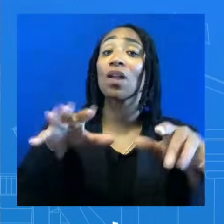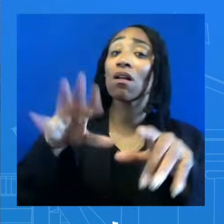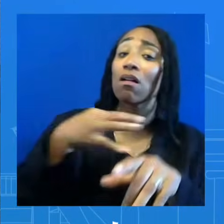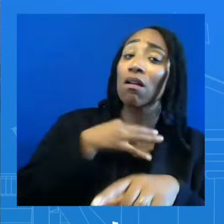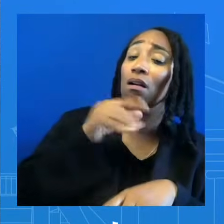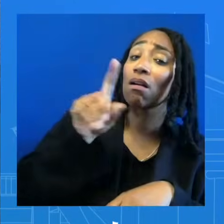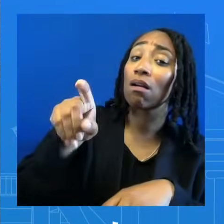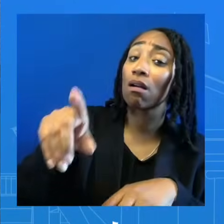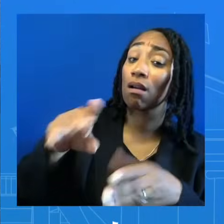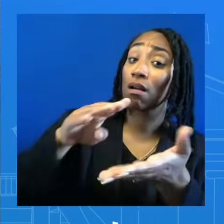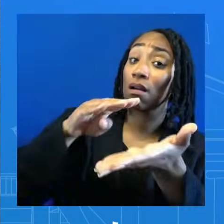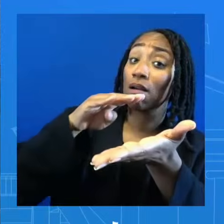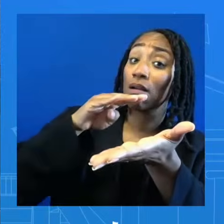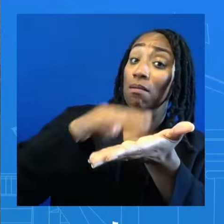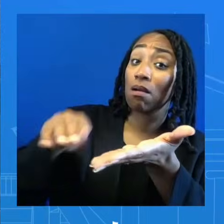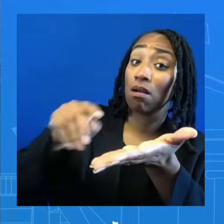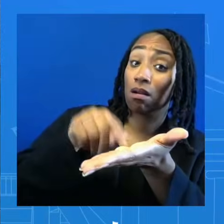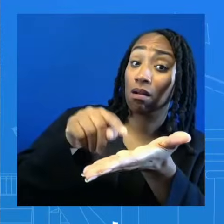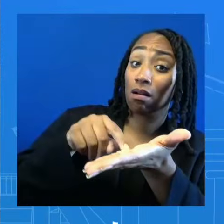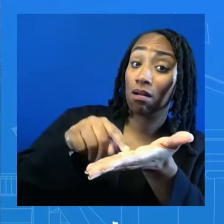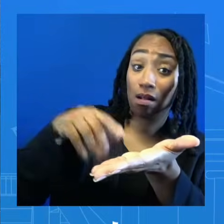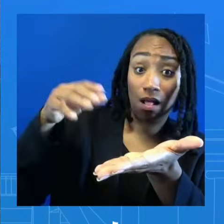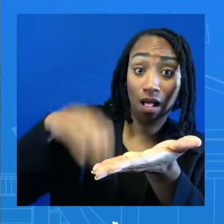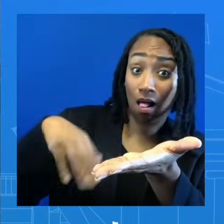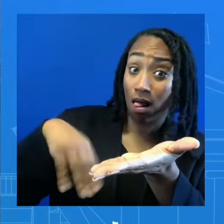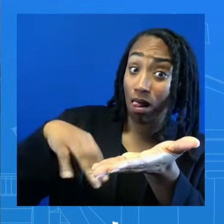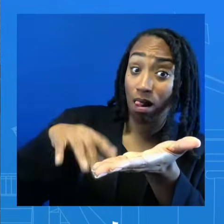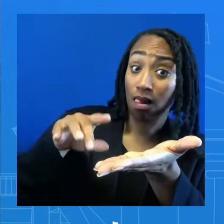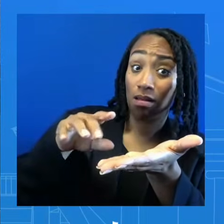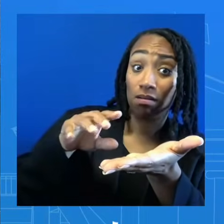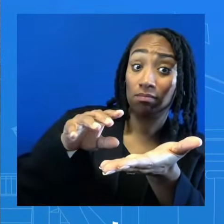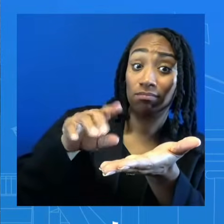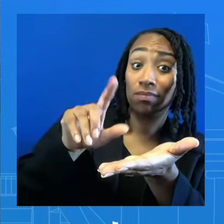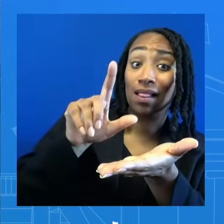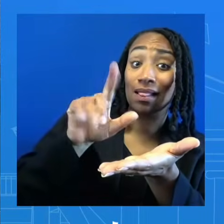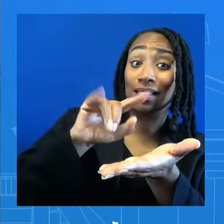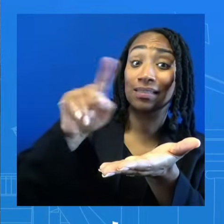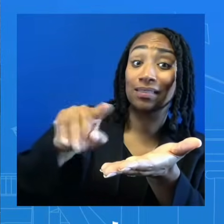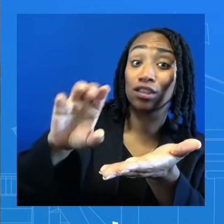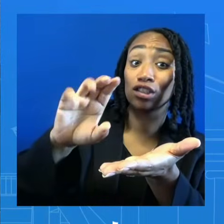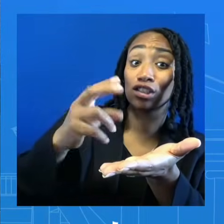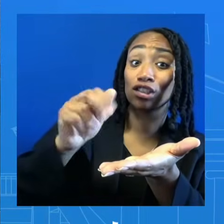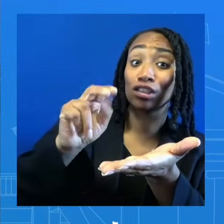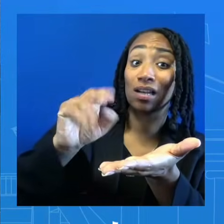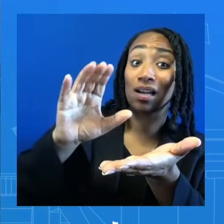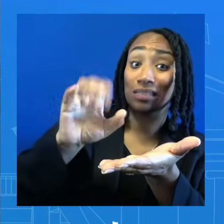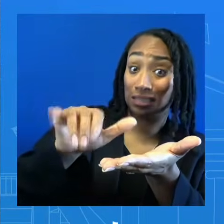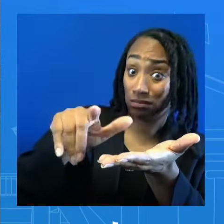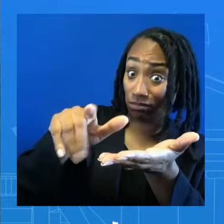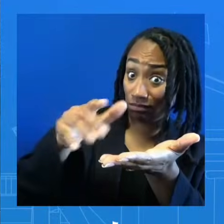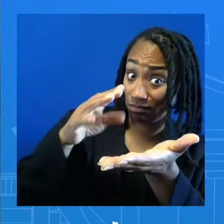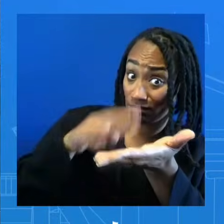Ms. Jean-Pierre: You're talking about the preemptive pardoning? The Press: Right. I understand you don't want to get ahead of the president's thinking, but are any of those names wrong? Still -- can you tell -- Ms. Jean-Pierre: I'm just --